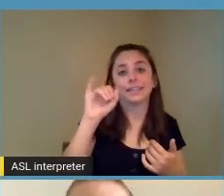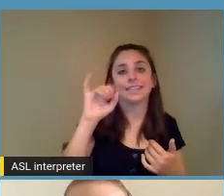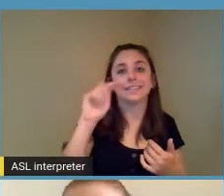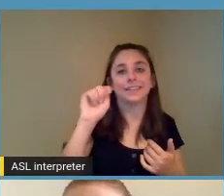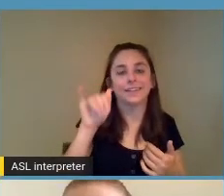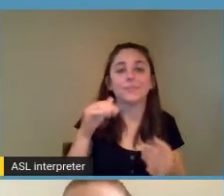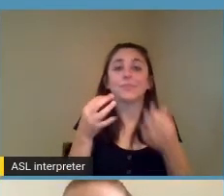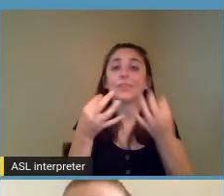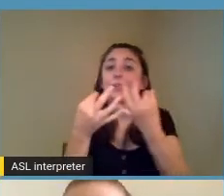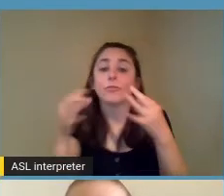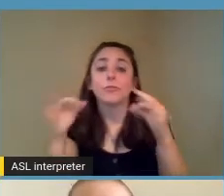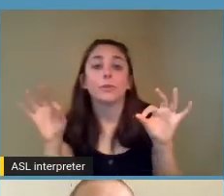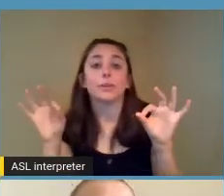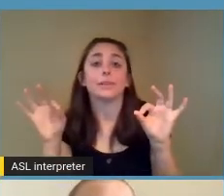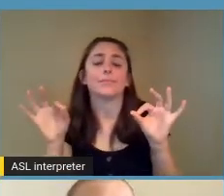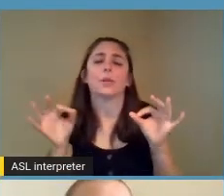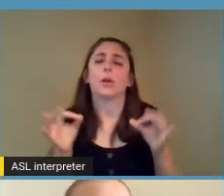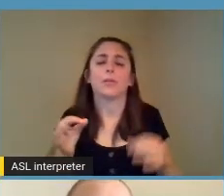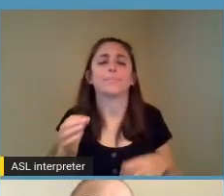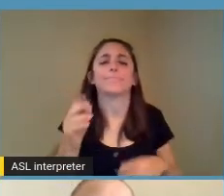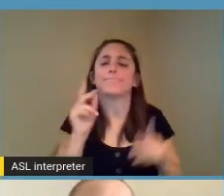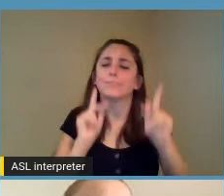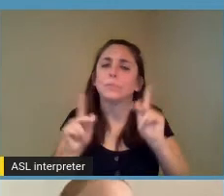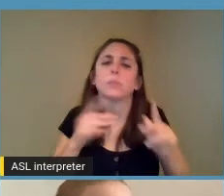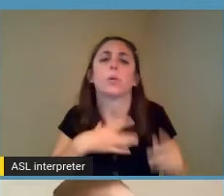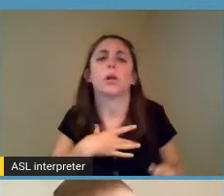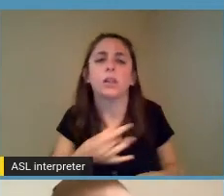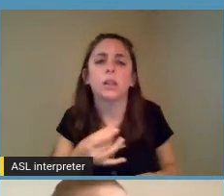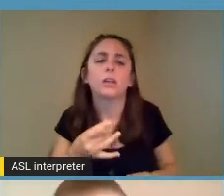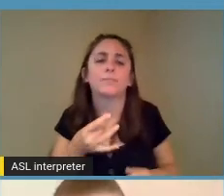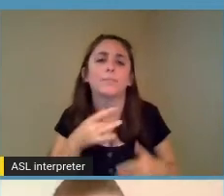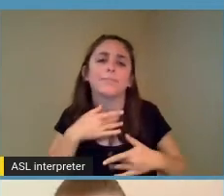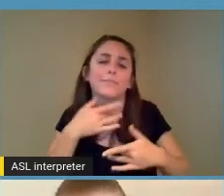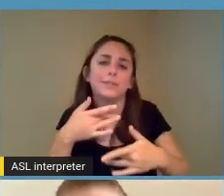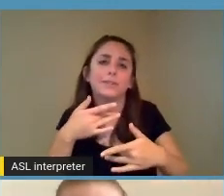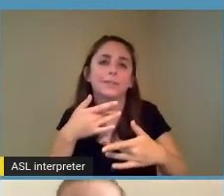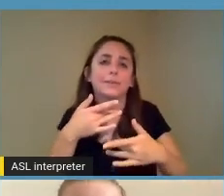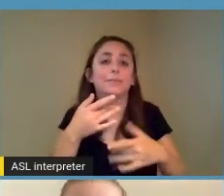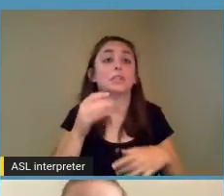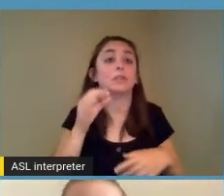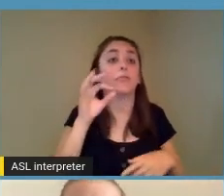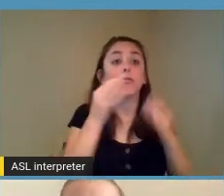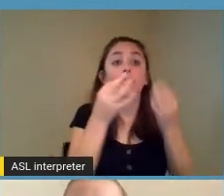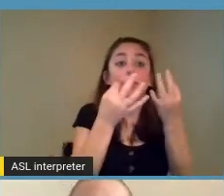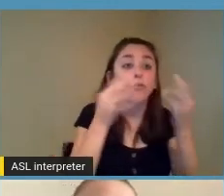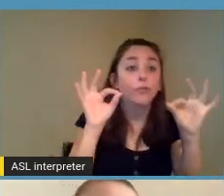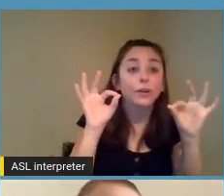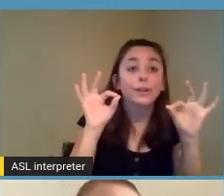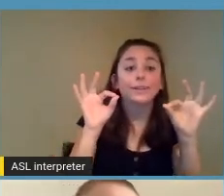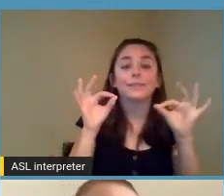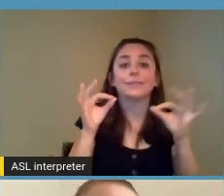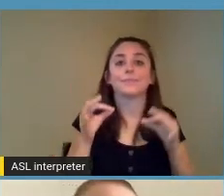lot of people like this or have liked it because A, it is free. B, because it is open source